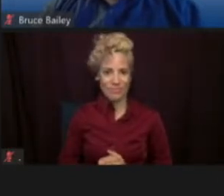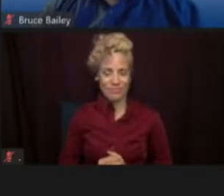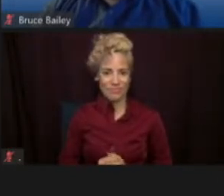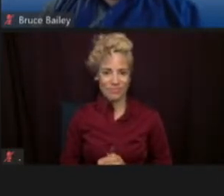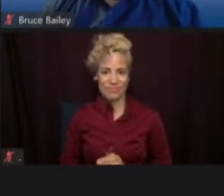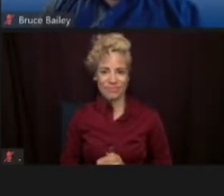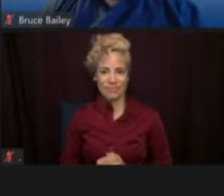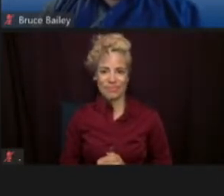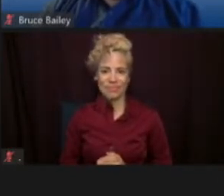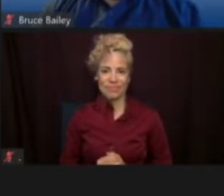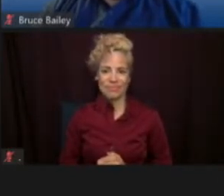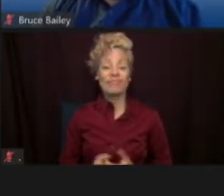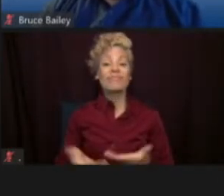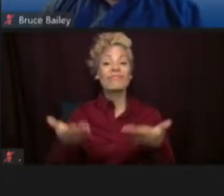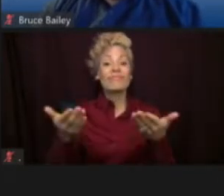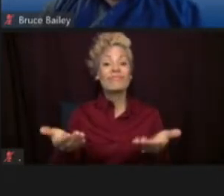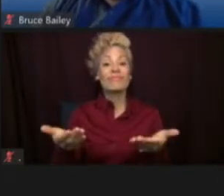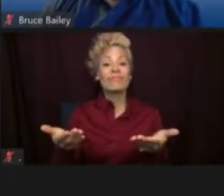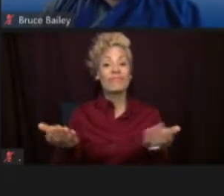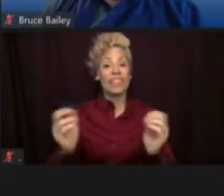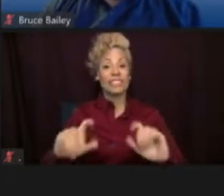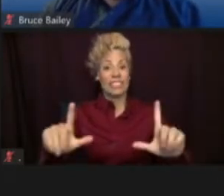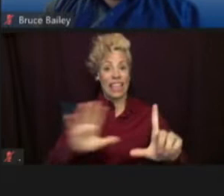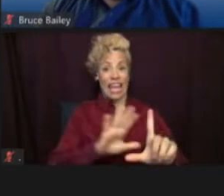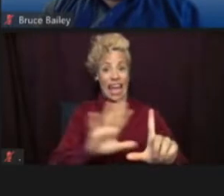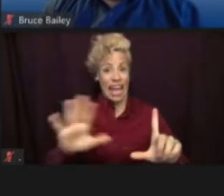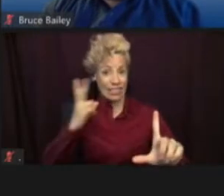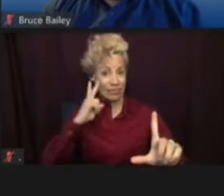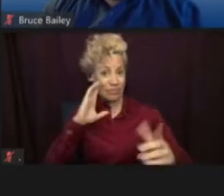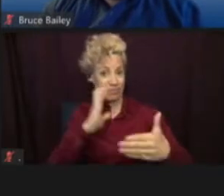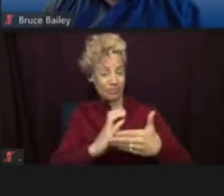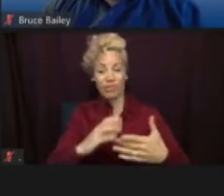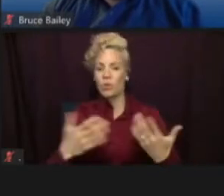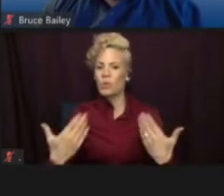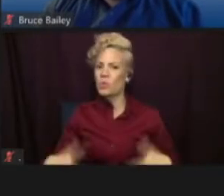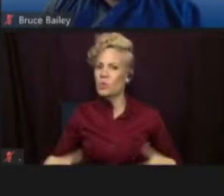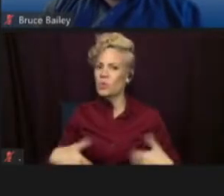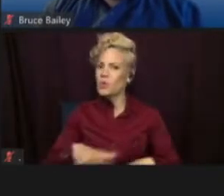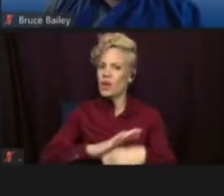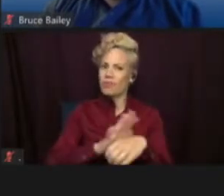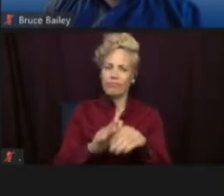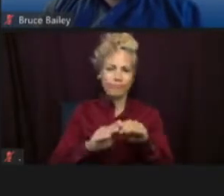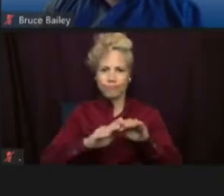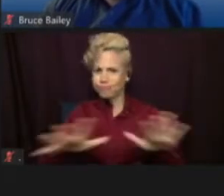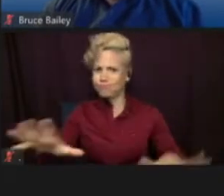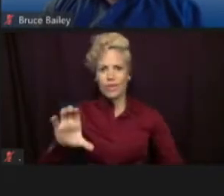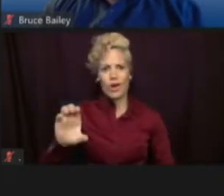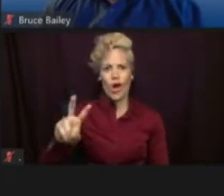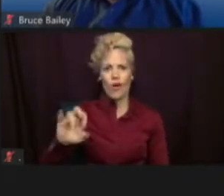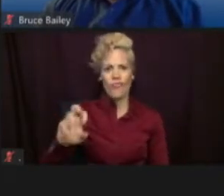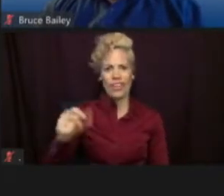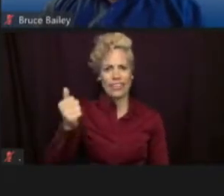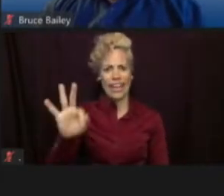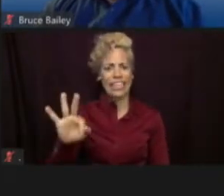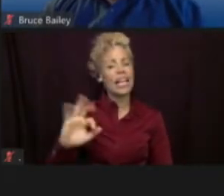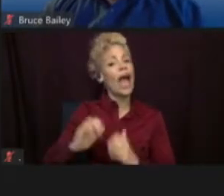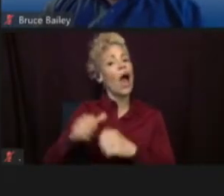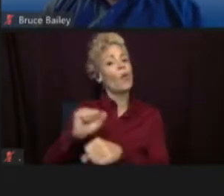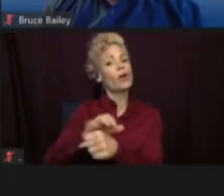Okay, this slide, COVID-19, changes in the workplace. There's three images on this slide that do a very good job